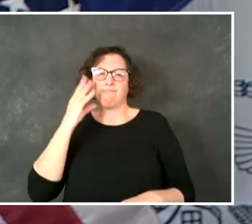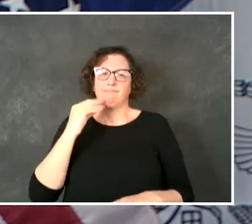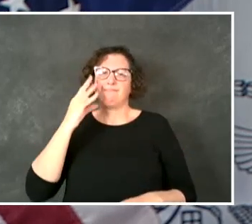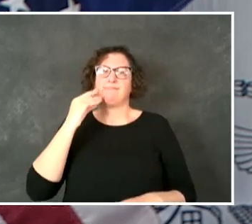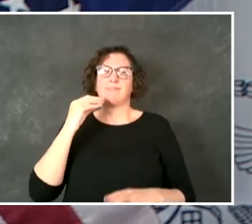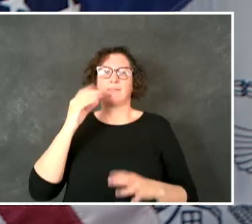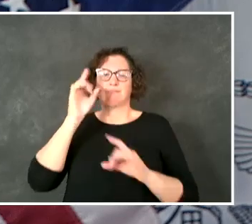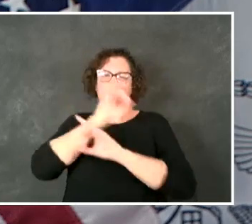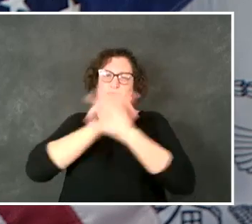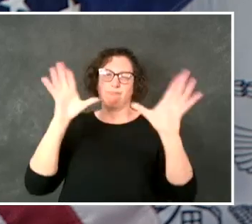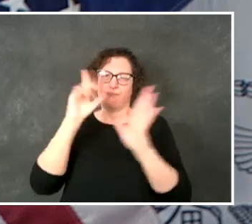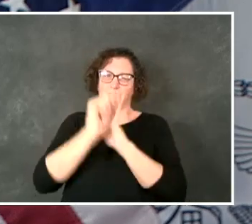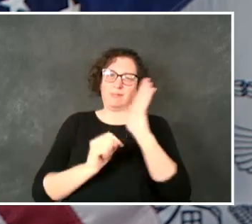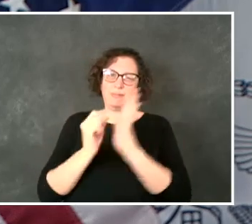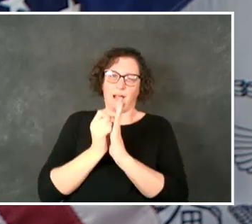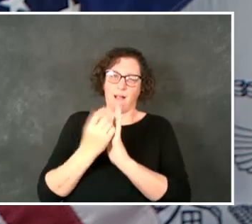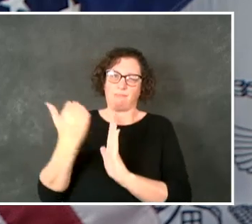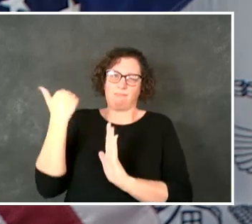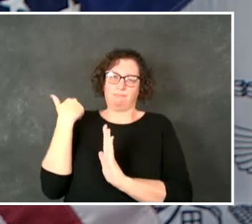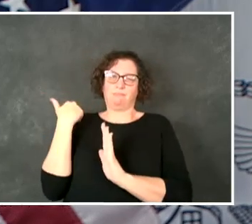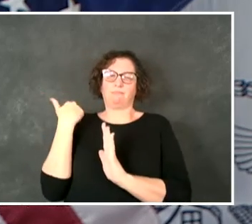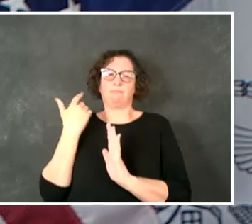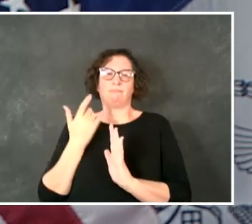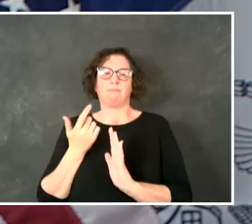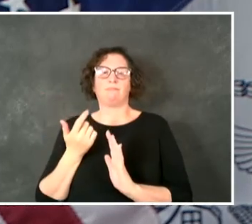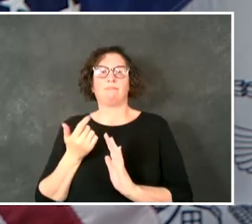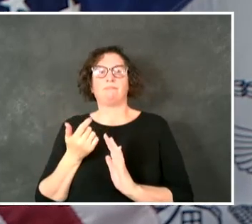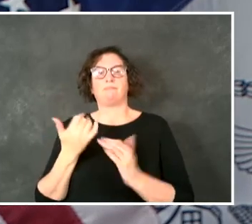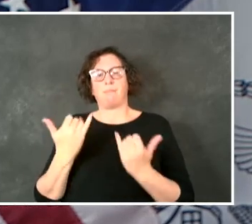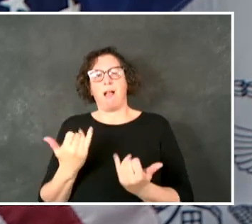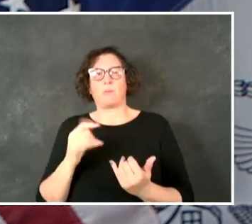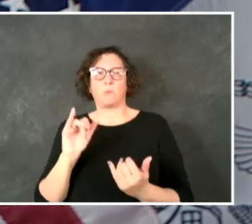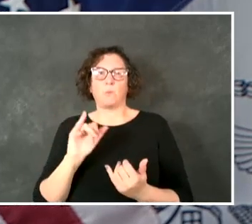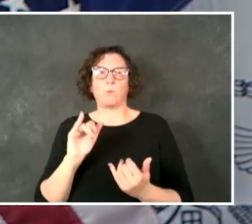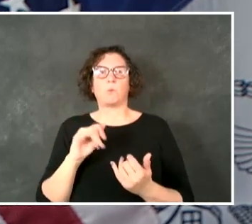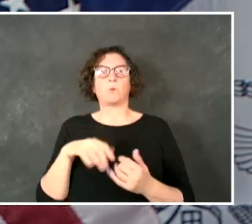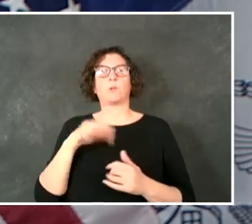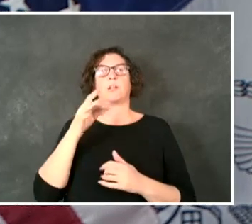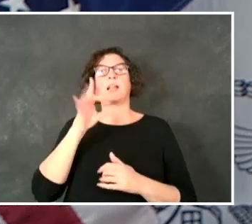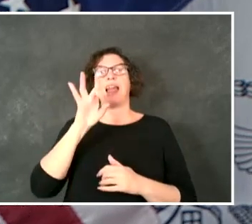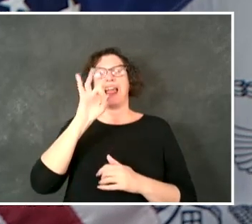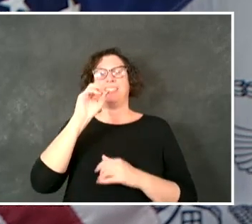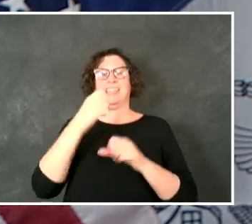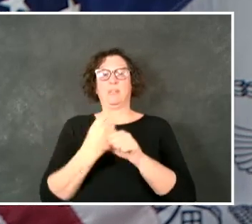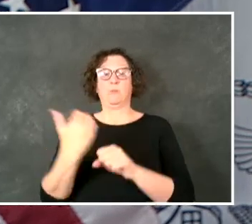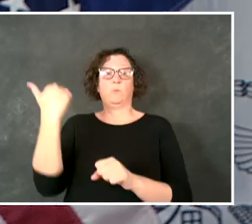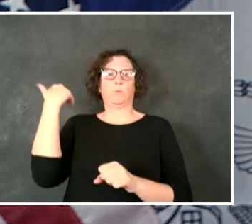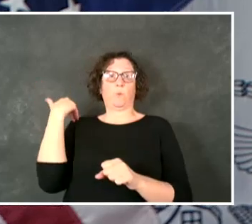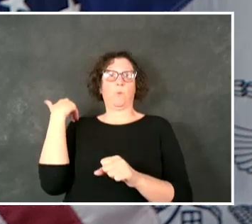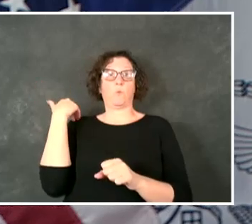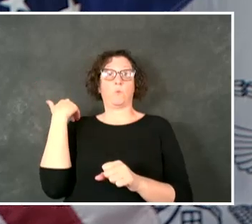WAS IN ANOTHER